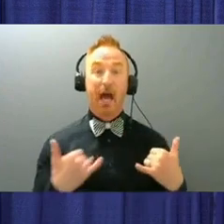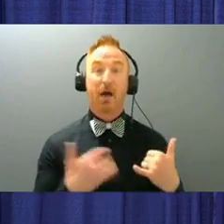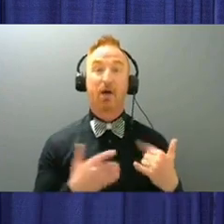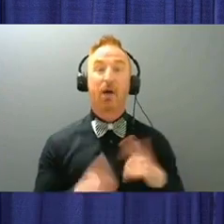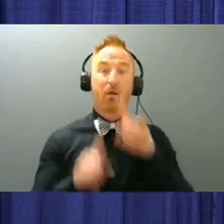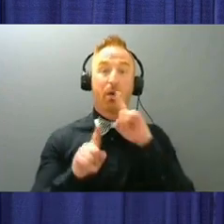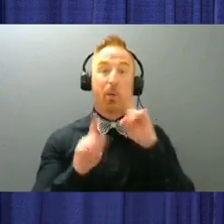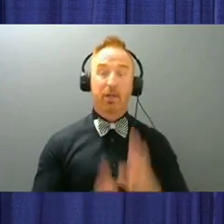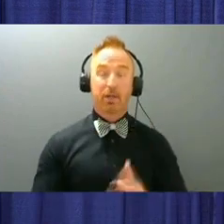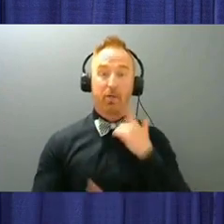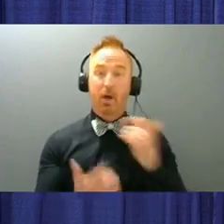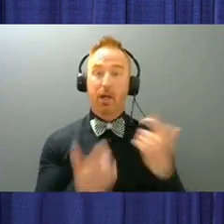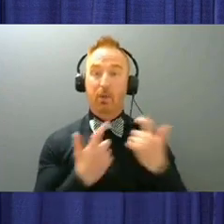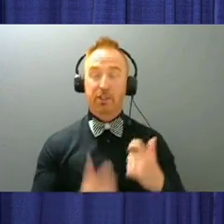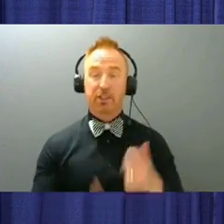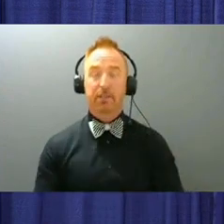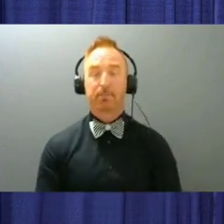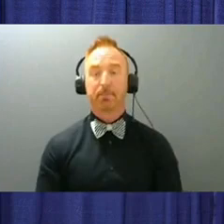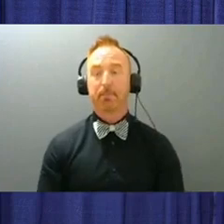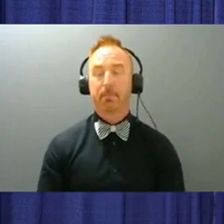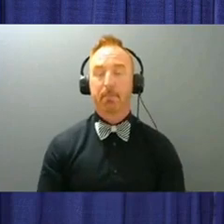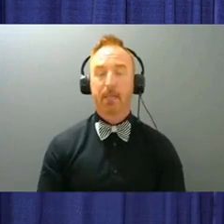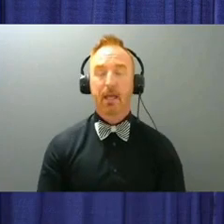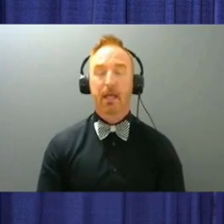questions and we will begin with